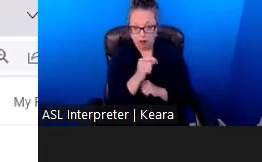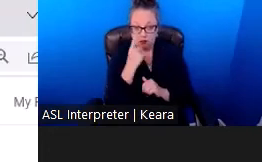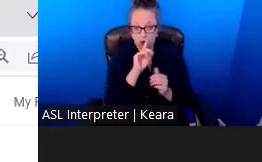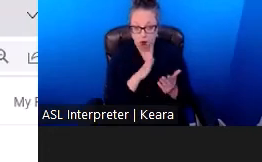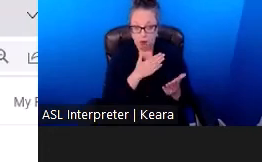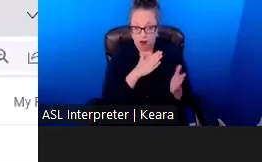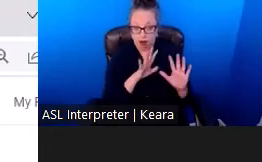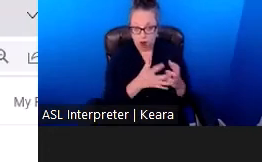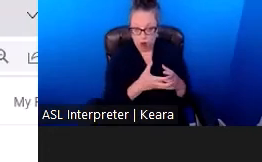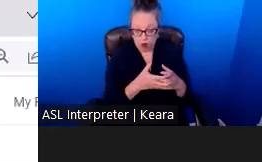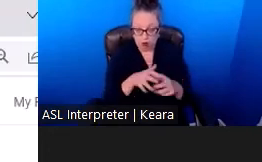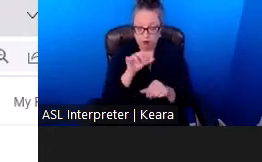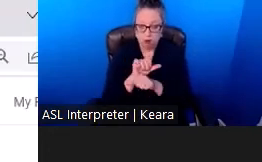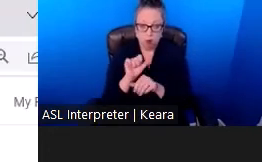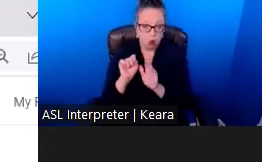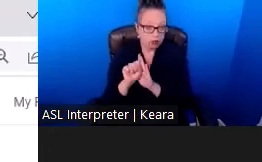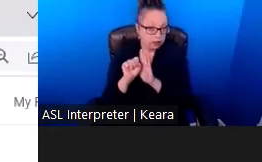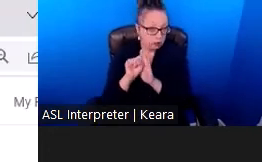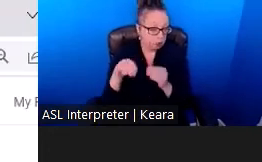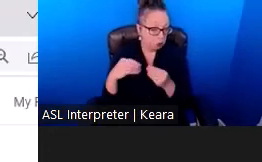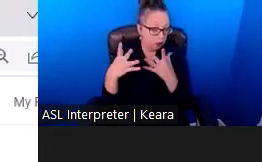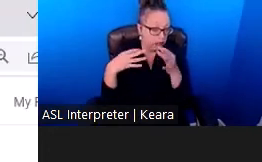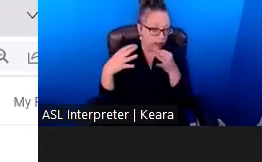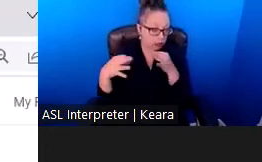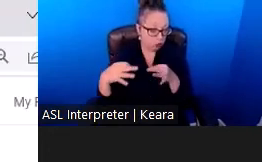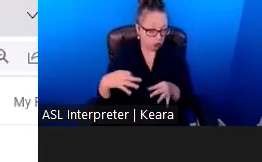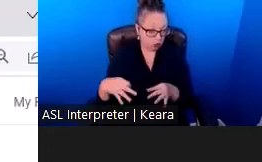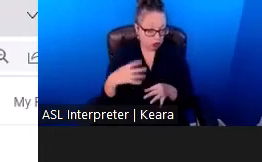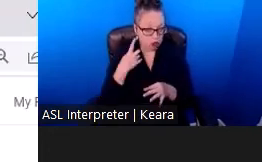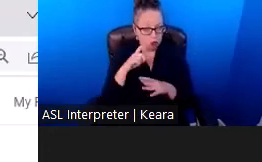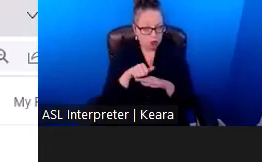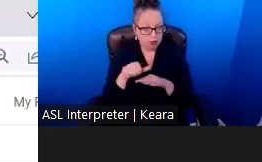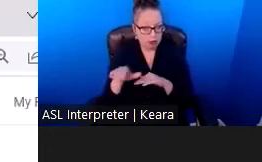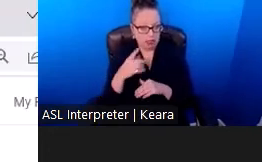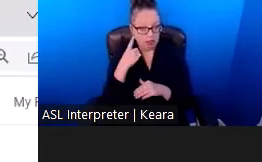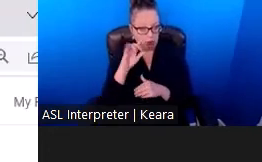the Work Samples tab will provide some instructions for submitting in the Crafts category. So